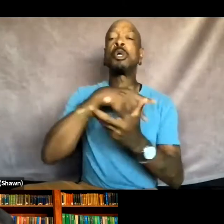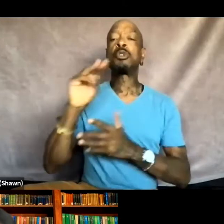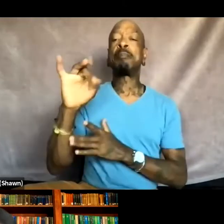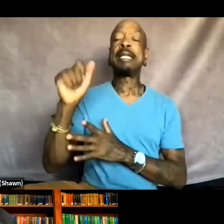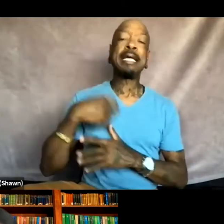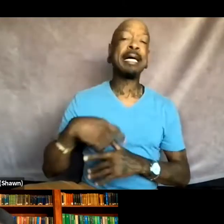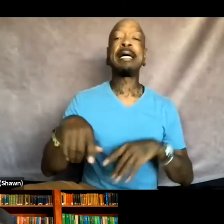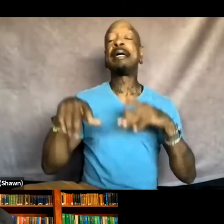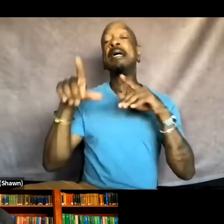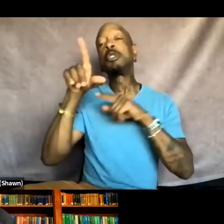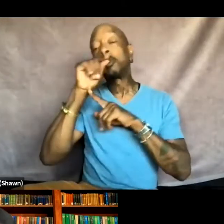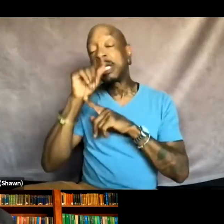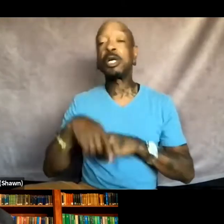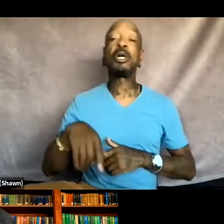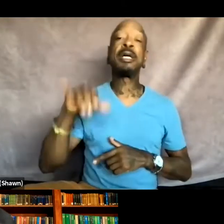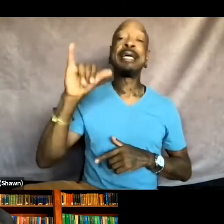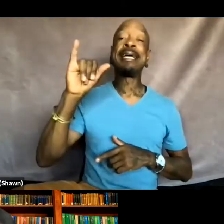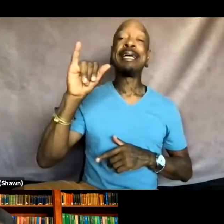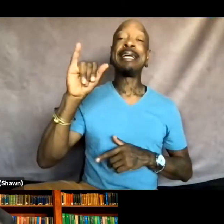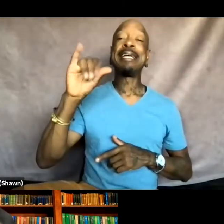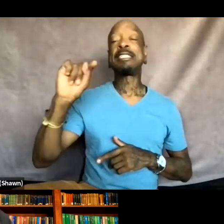Nicole Redding (she/her): and Keah you're one of my favorite Instagram accounts at the